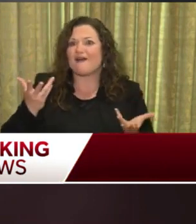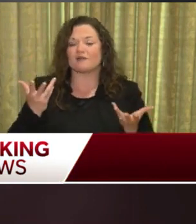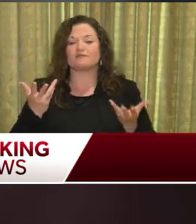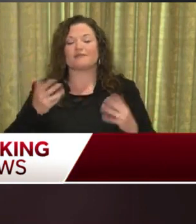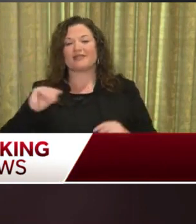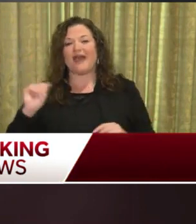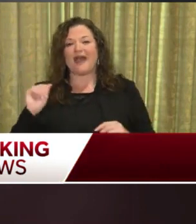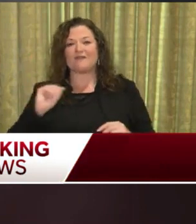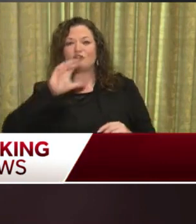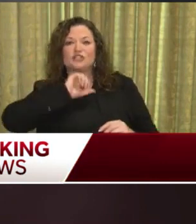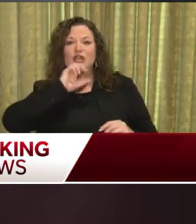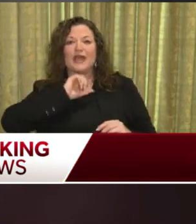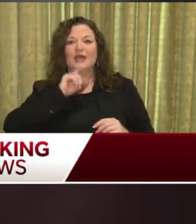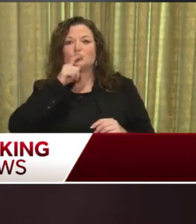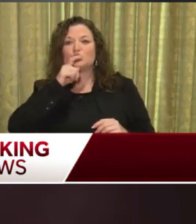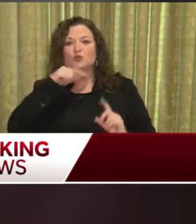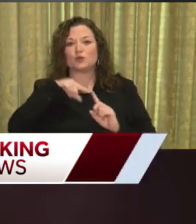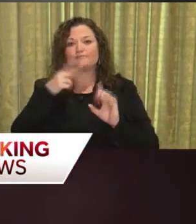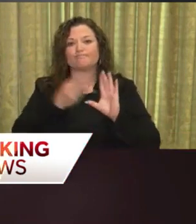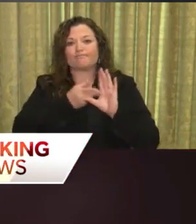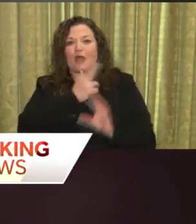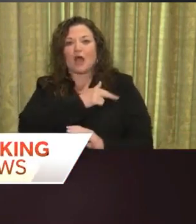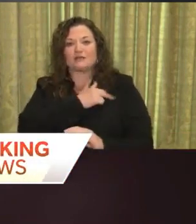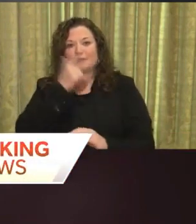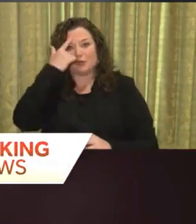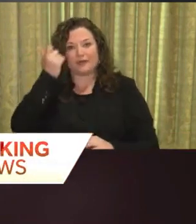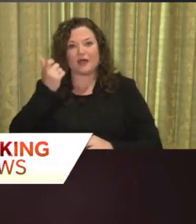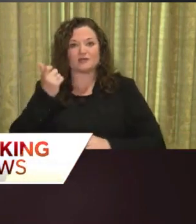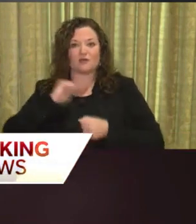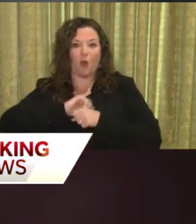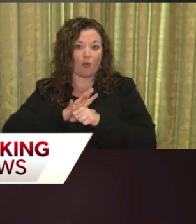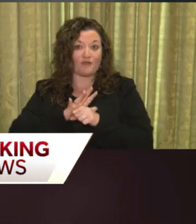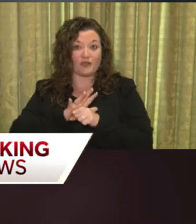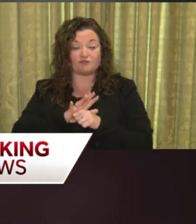POINTS ABOUT WHERE OUR HOSPITALIZATIONS ARE COMING FROM